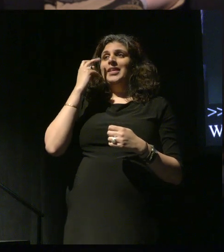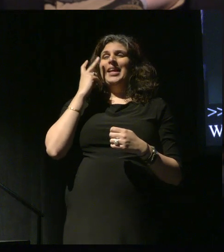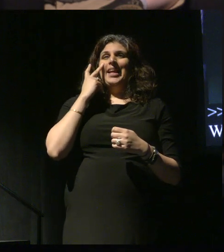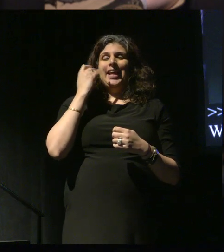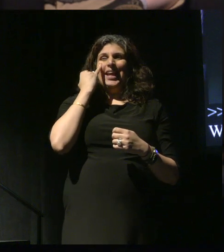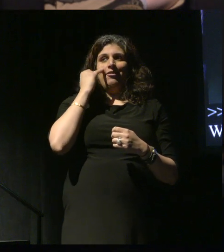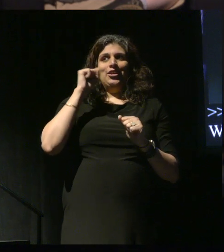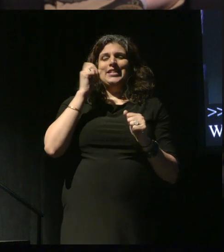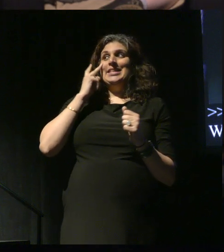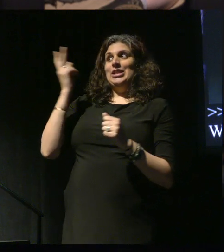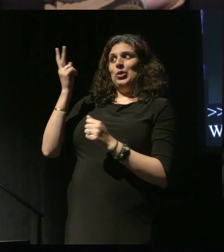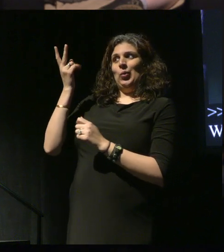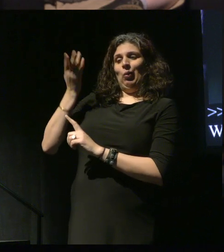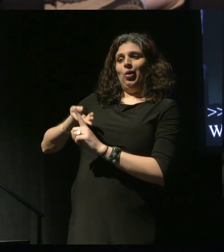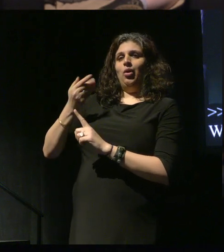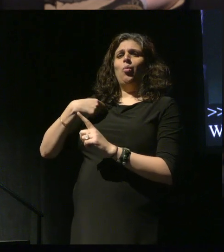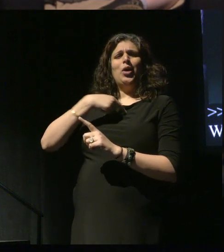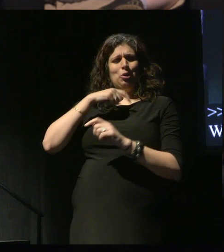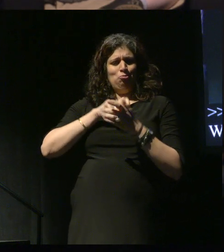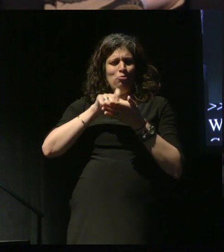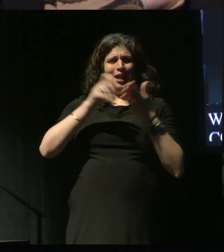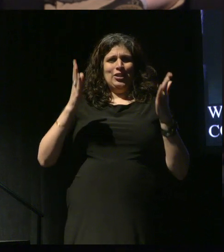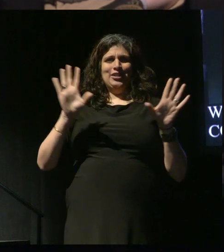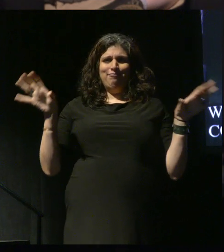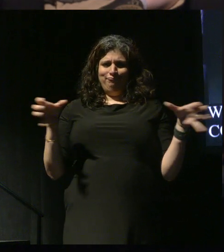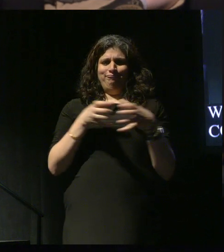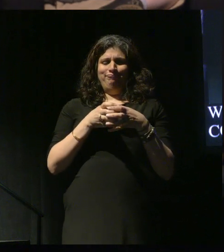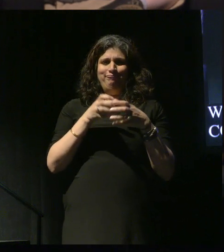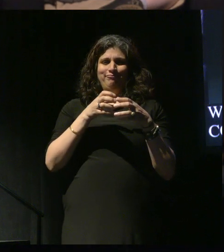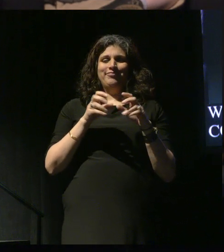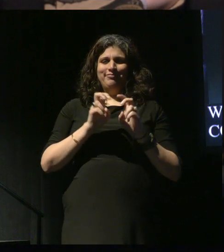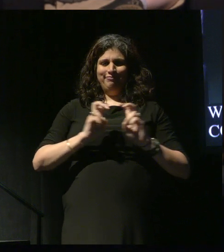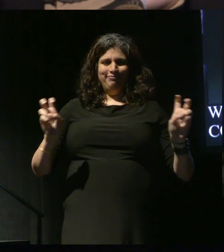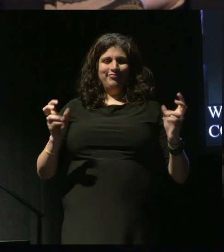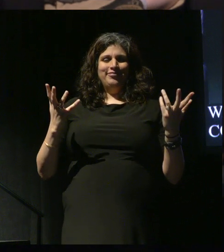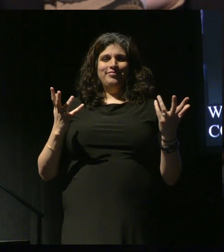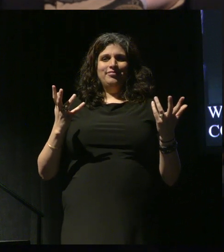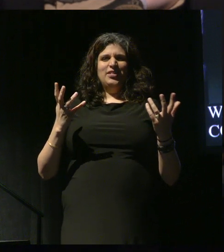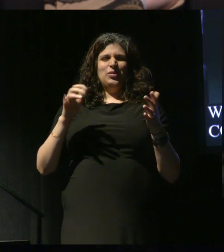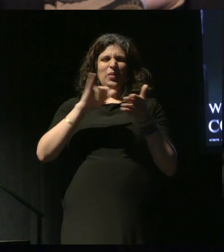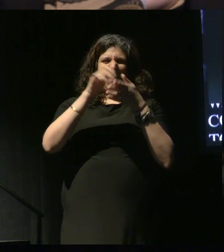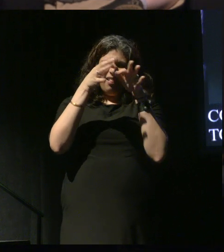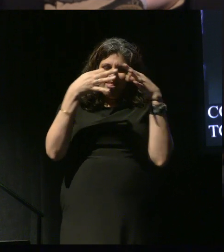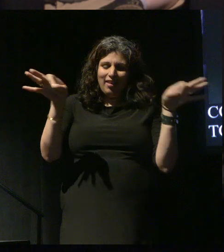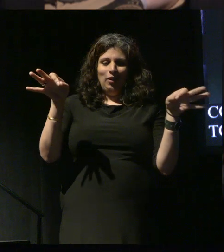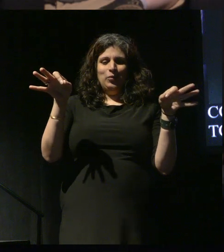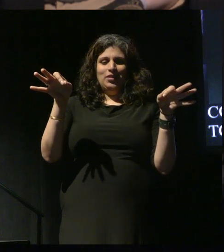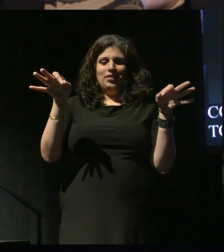but you know, we're writers here together, right? And so I think that language that you used of bridging,